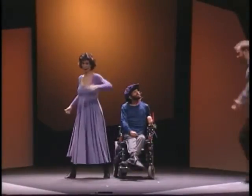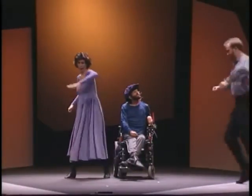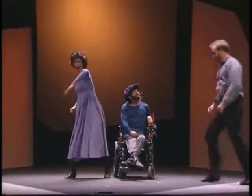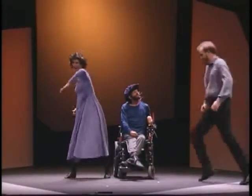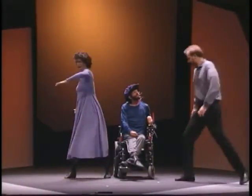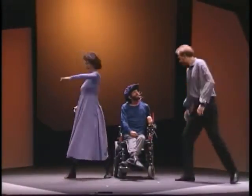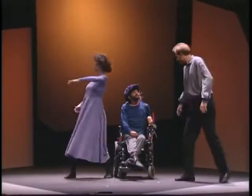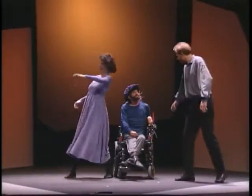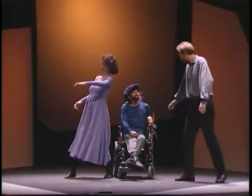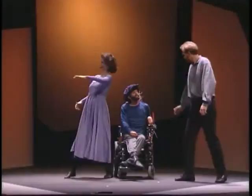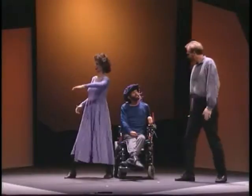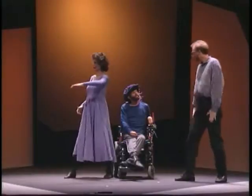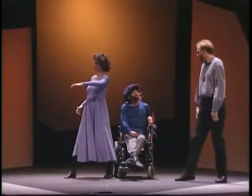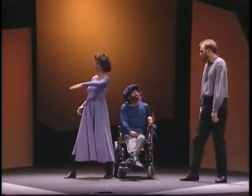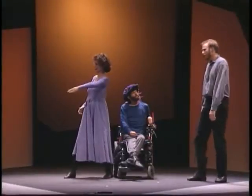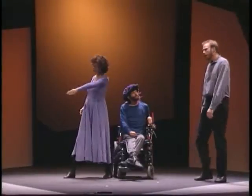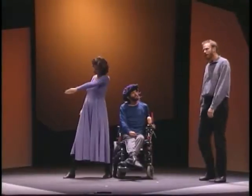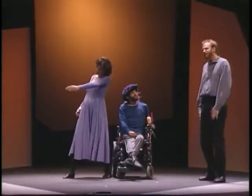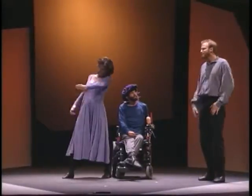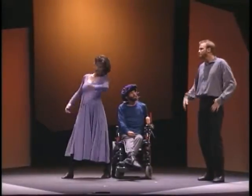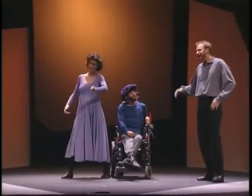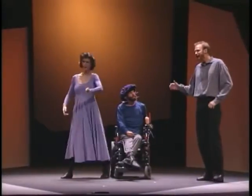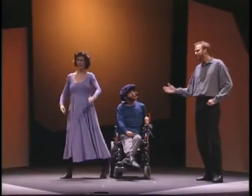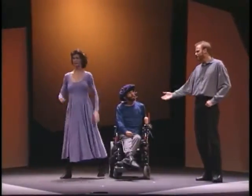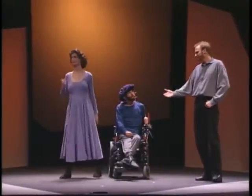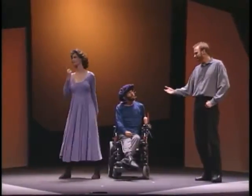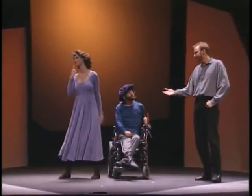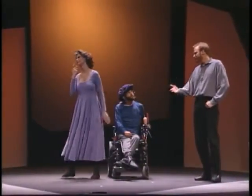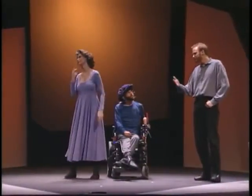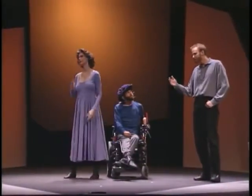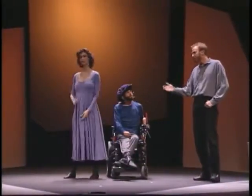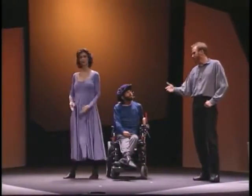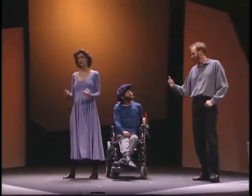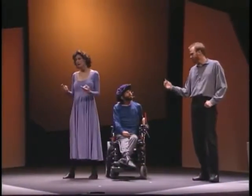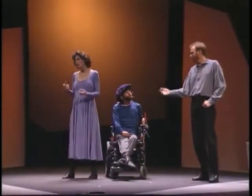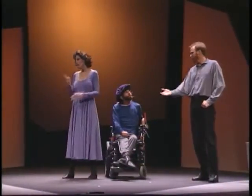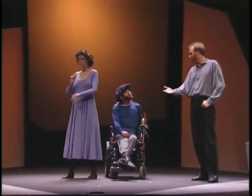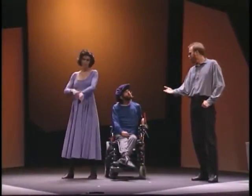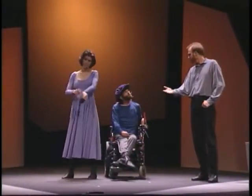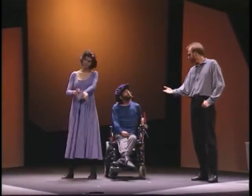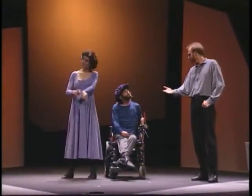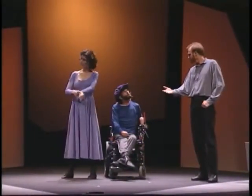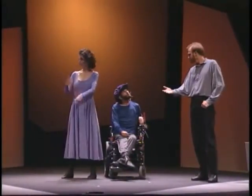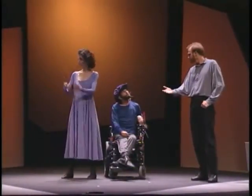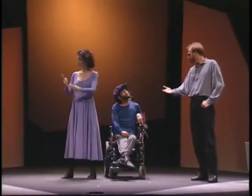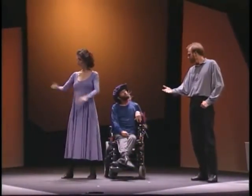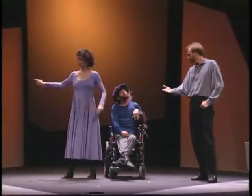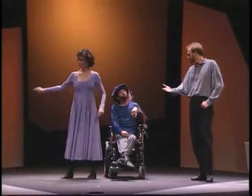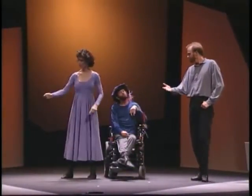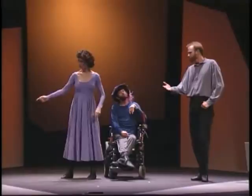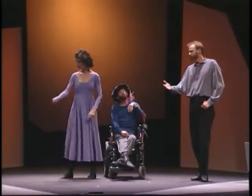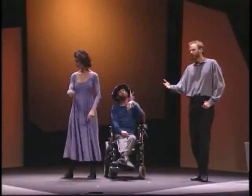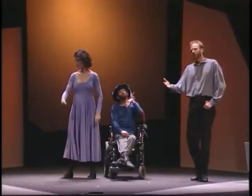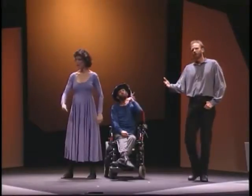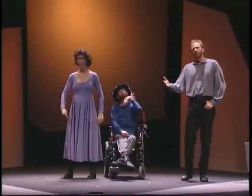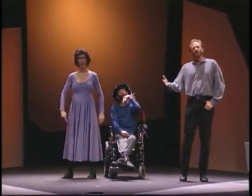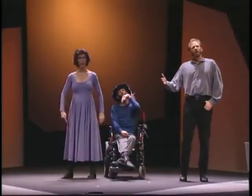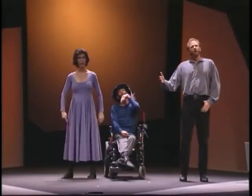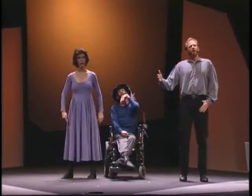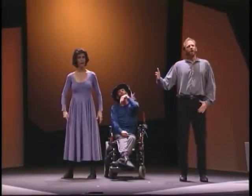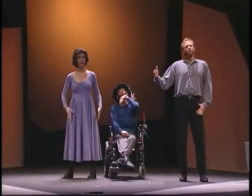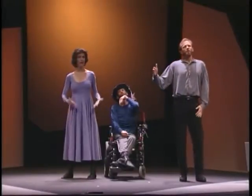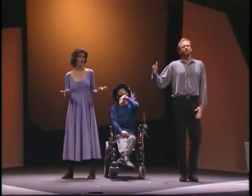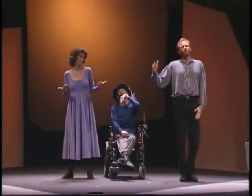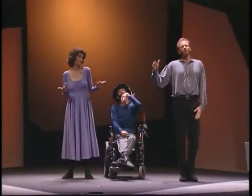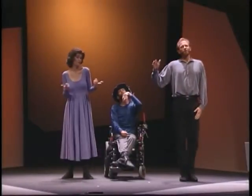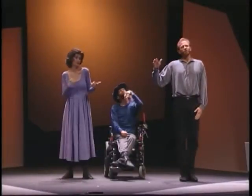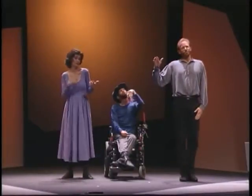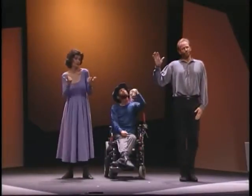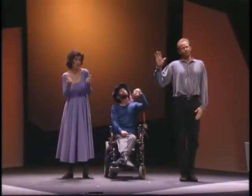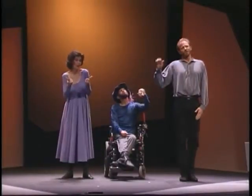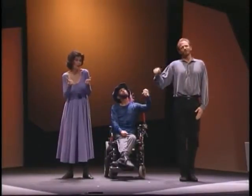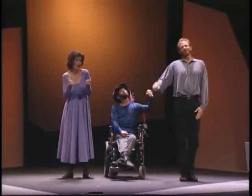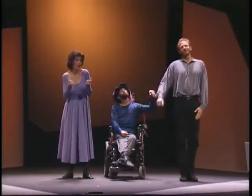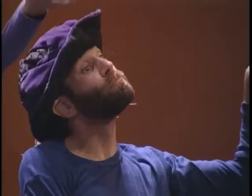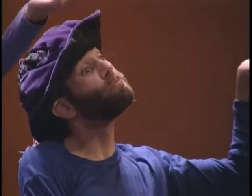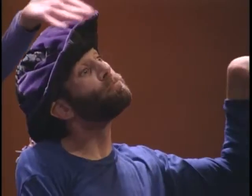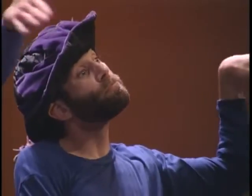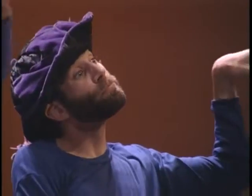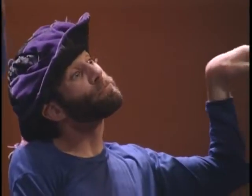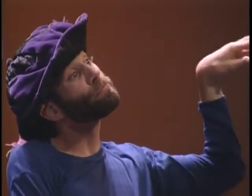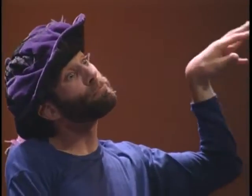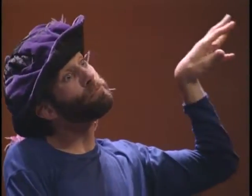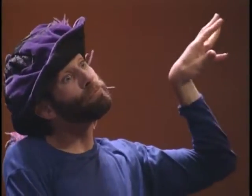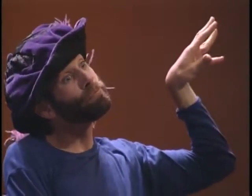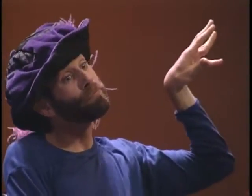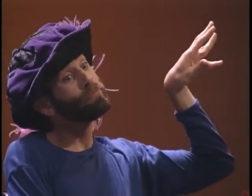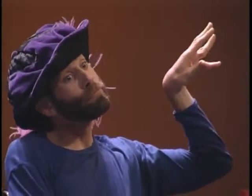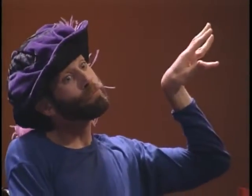halt insist that I cross I wave my arm graciously nod my head ever so slightly